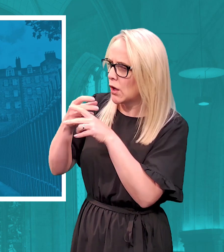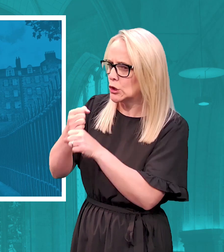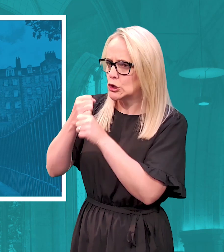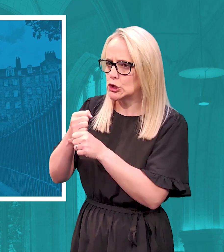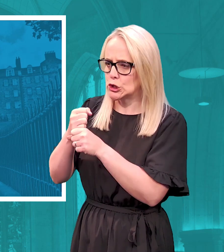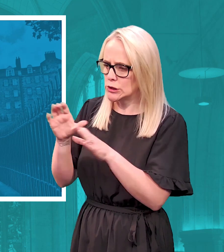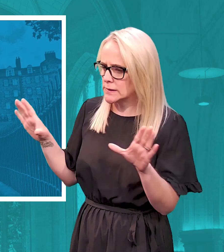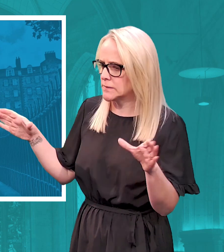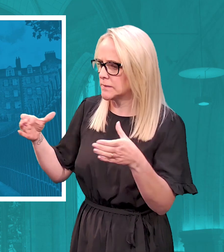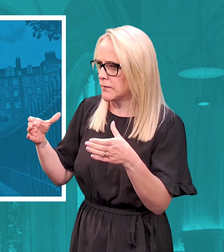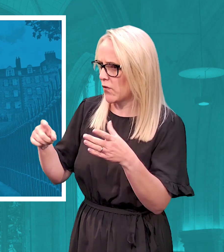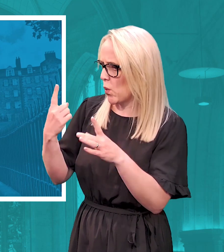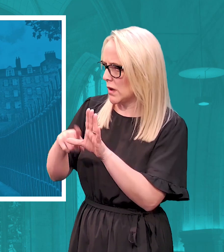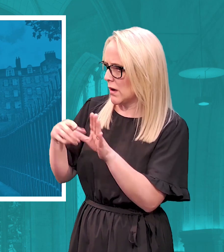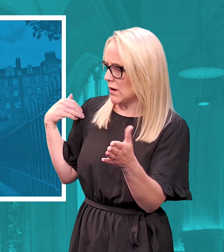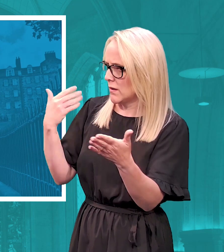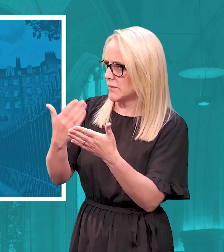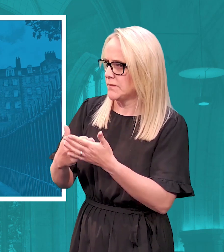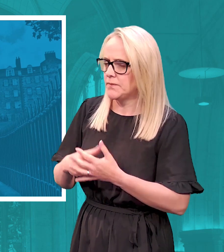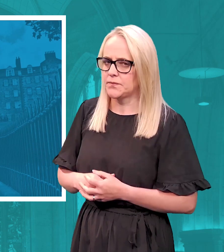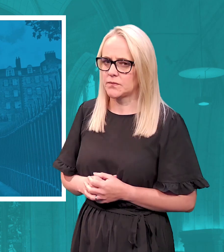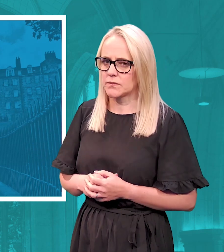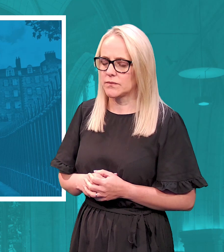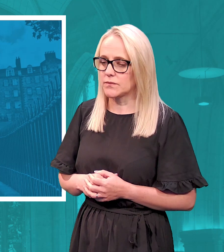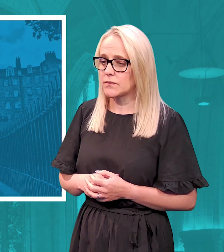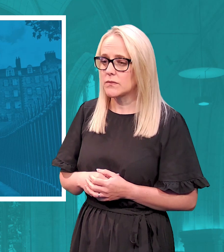particularly those folks in congregations